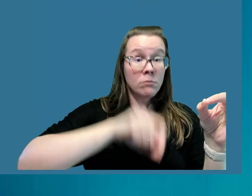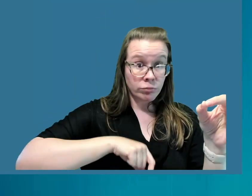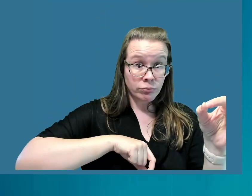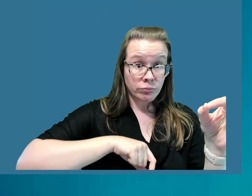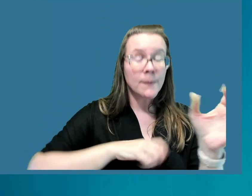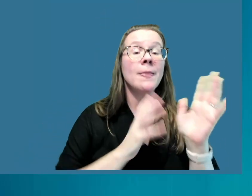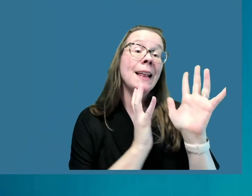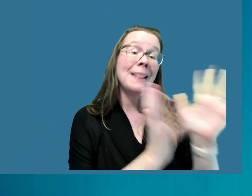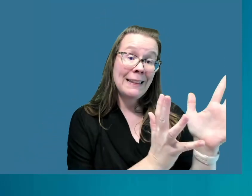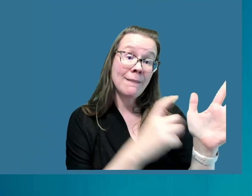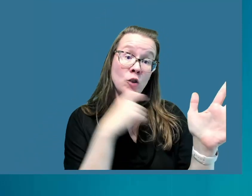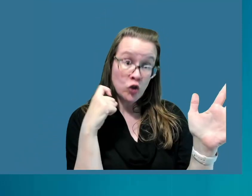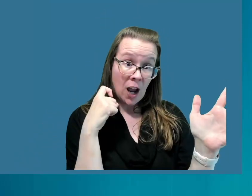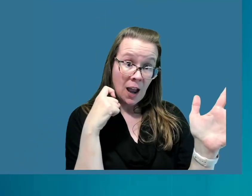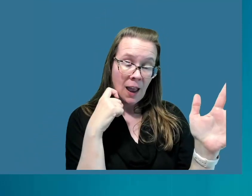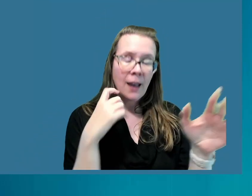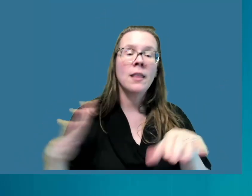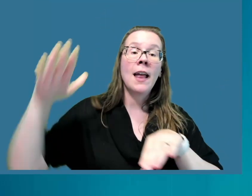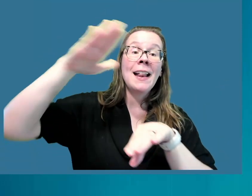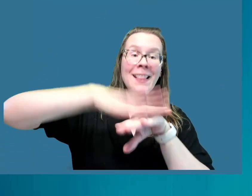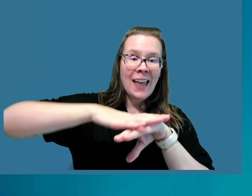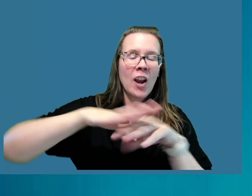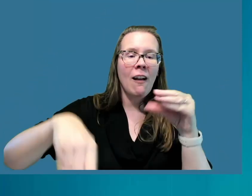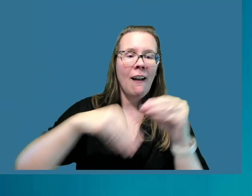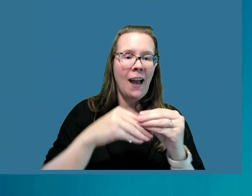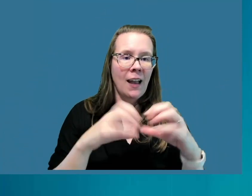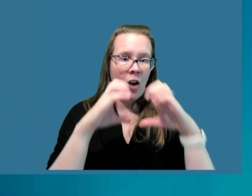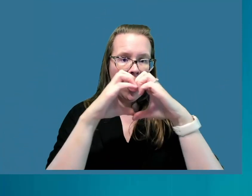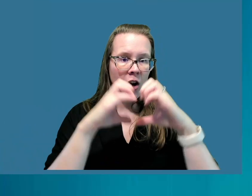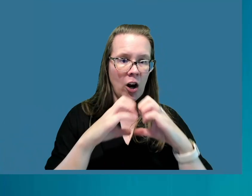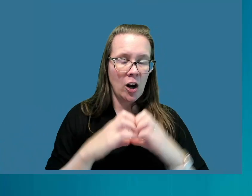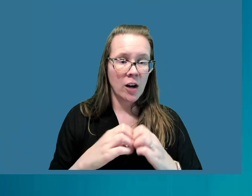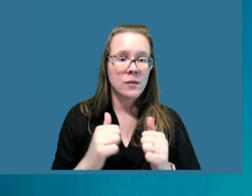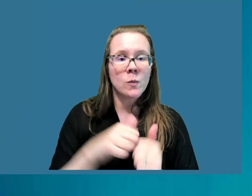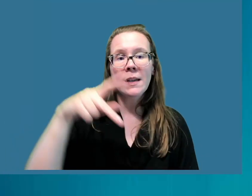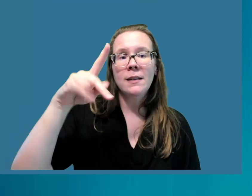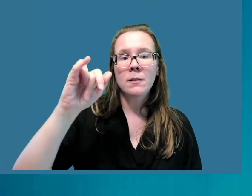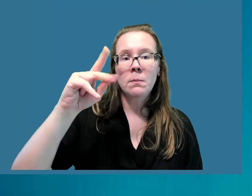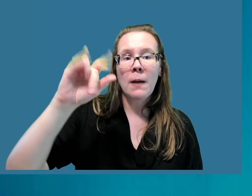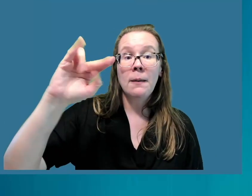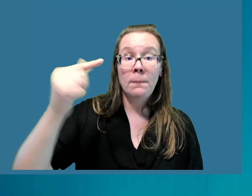And then, using my piping consistency, I added the white hearts on top of it.